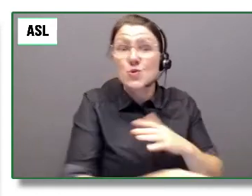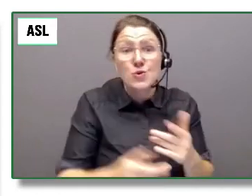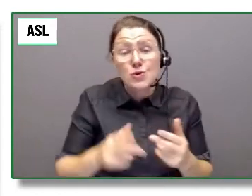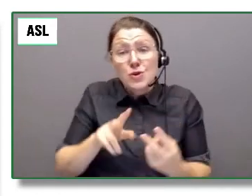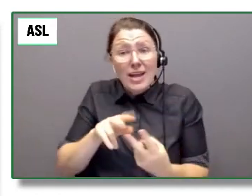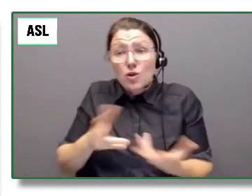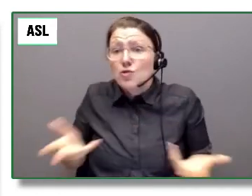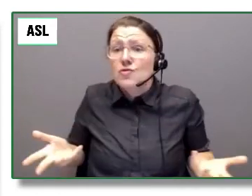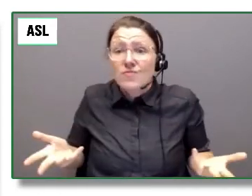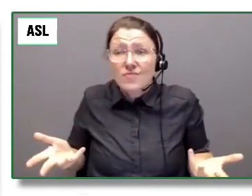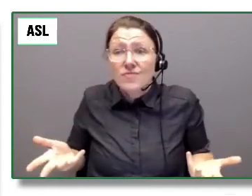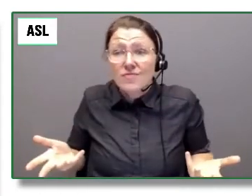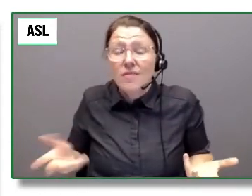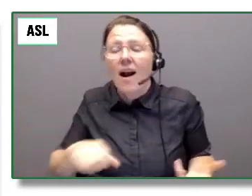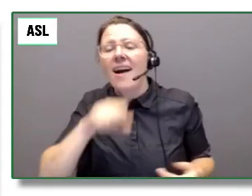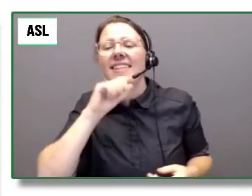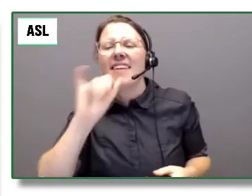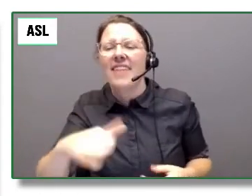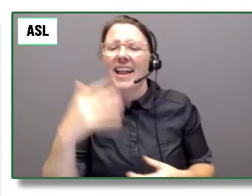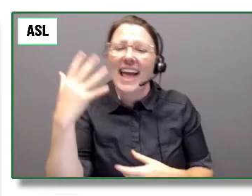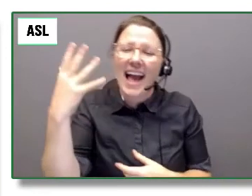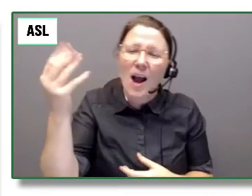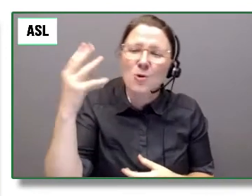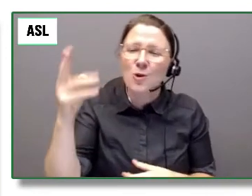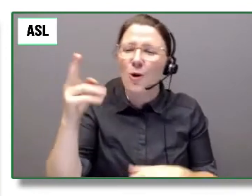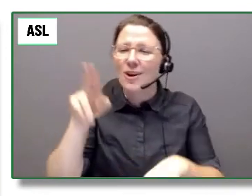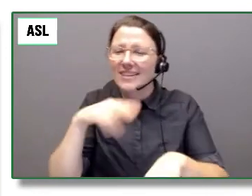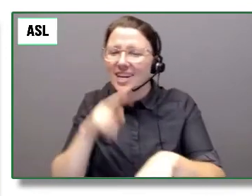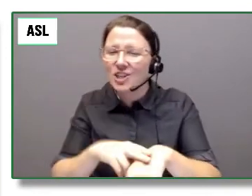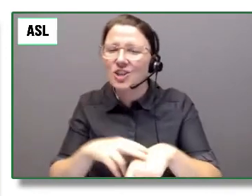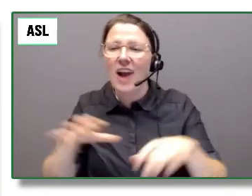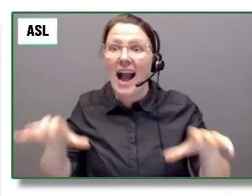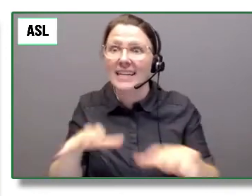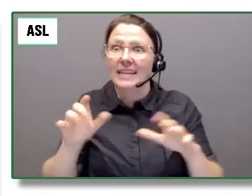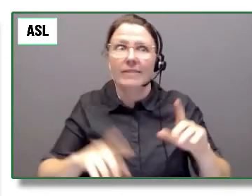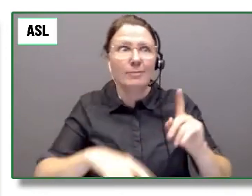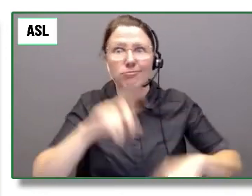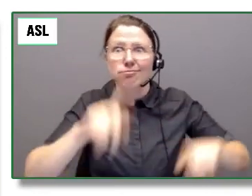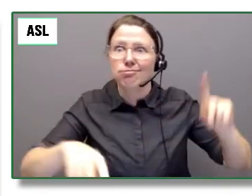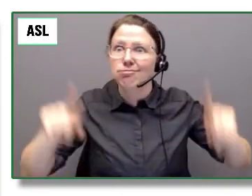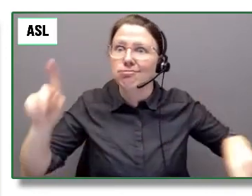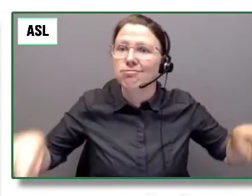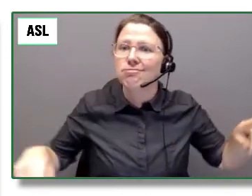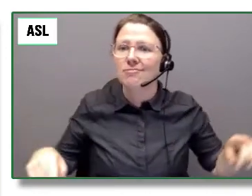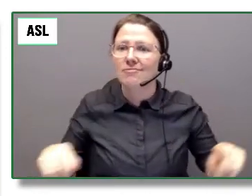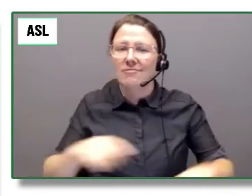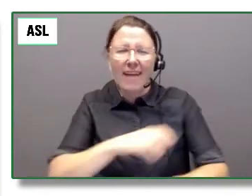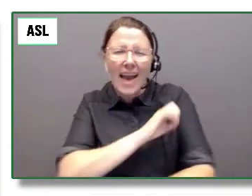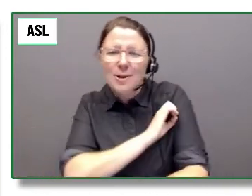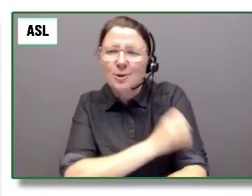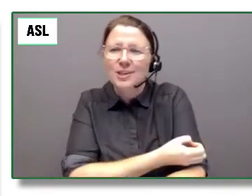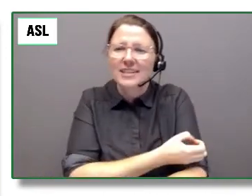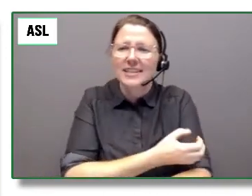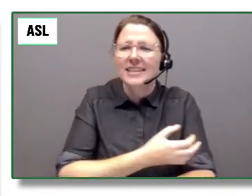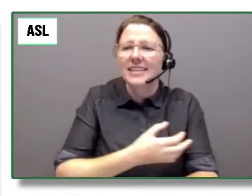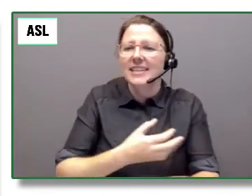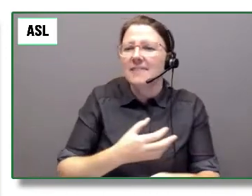there is variety and there is a sense of dynamic engagement that any person can